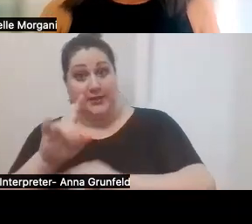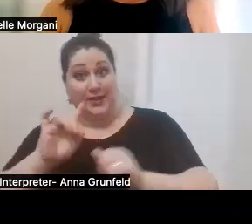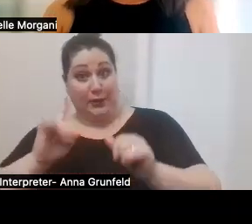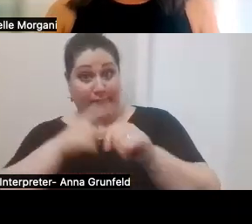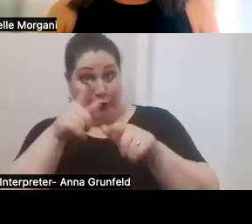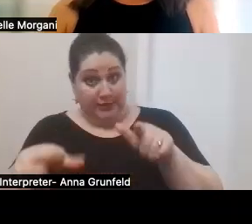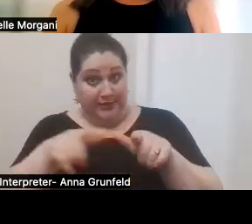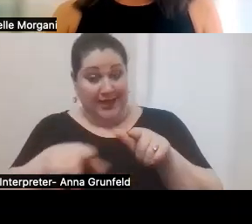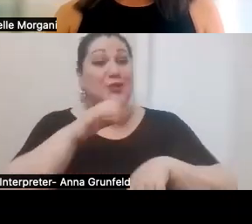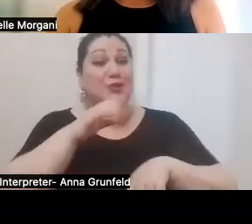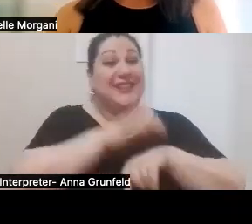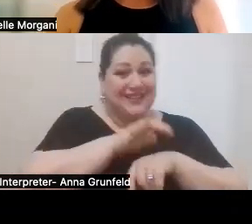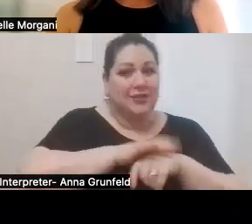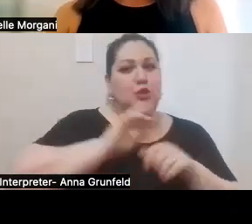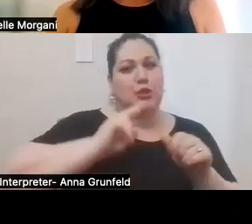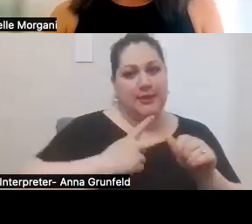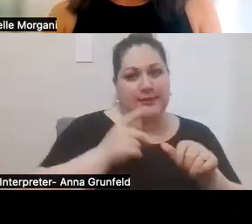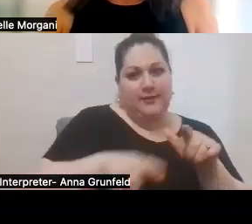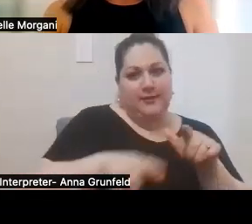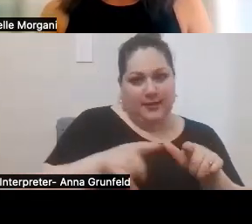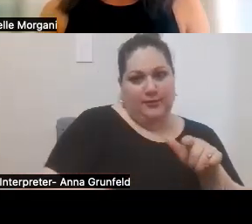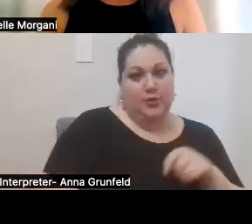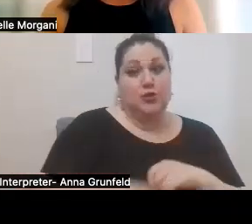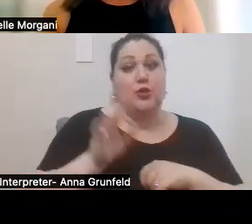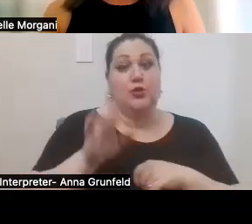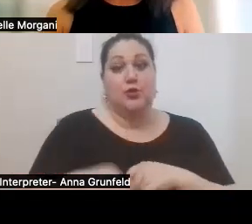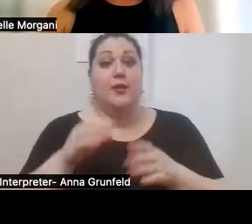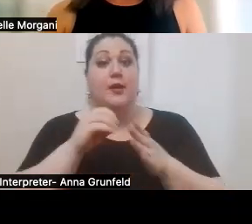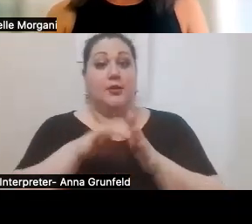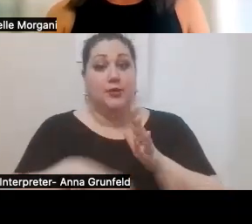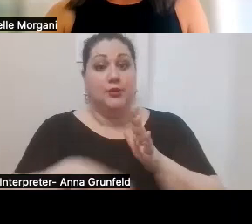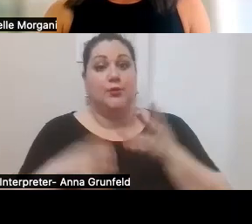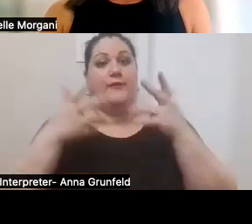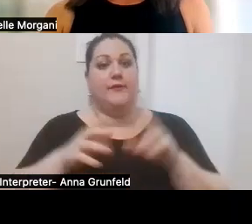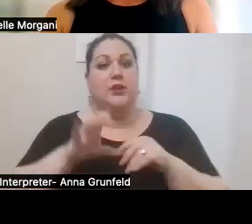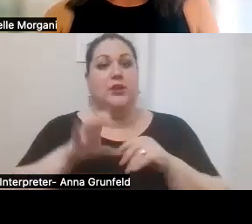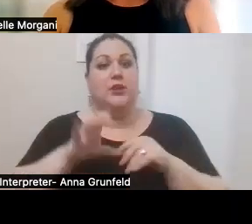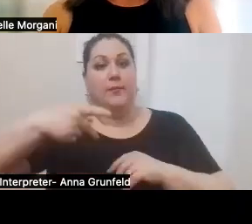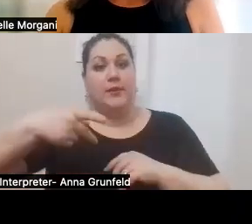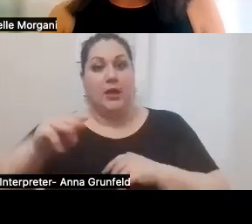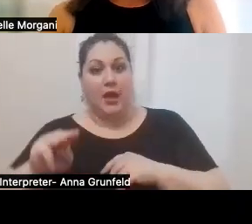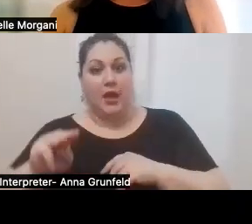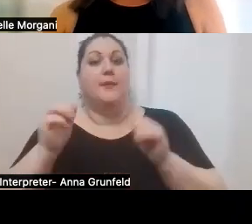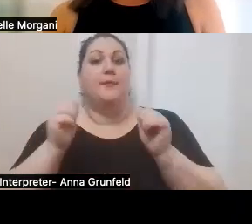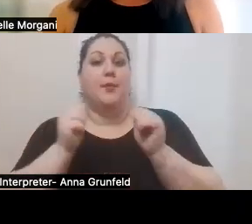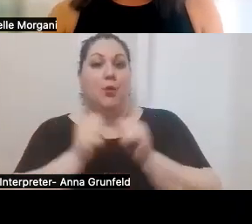This student completed the COPM with our adaptive technologist and their largest concern was of